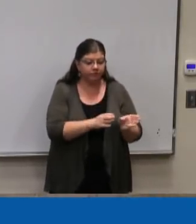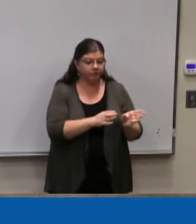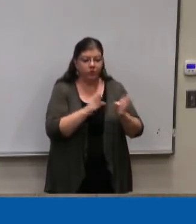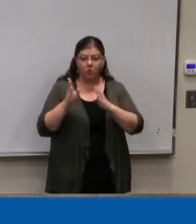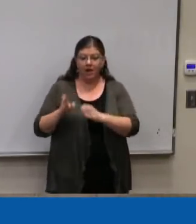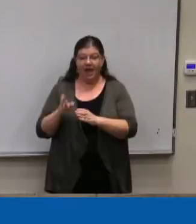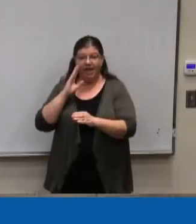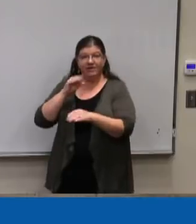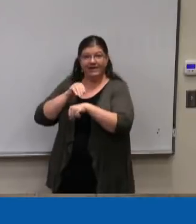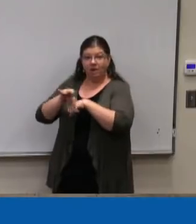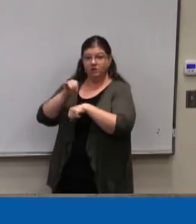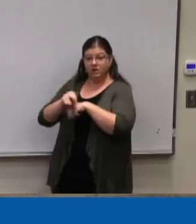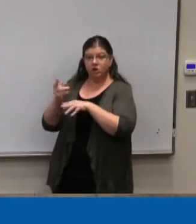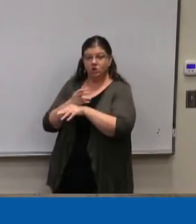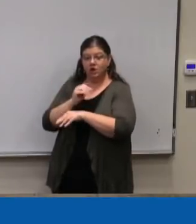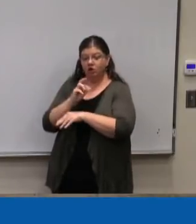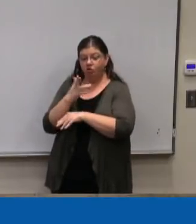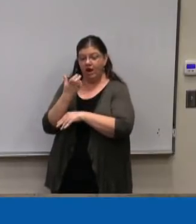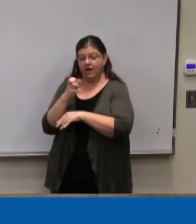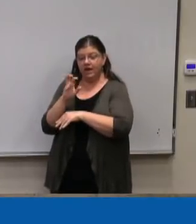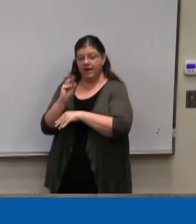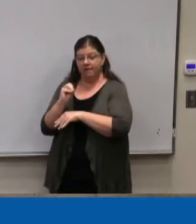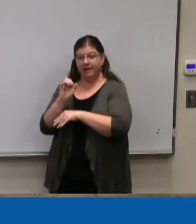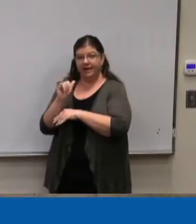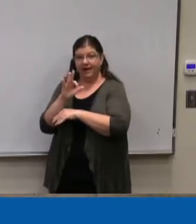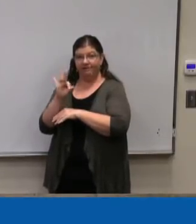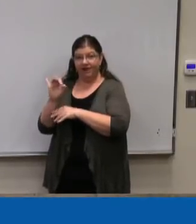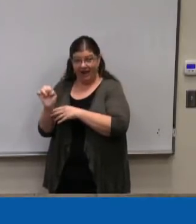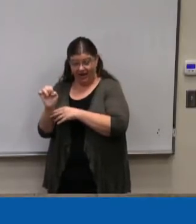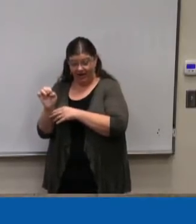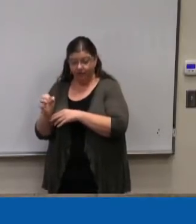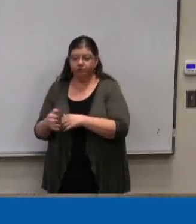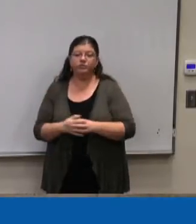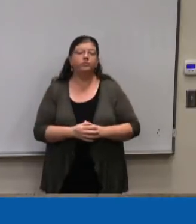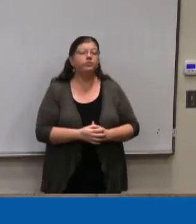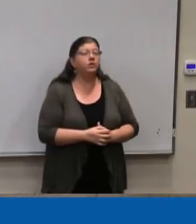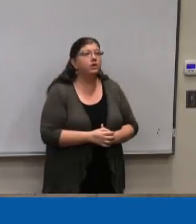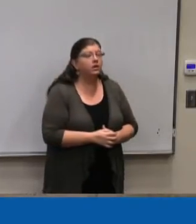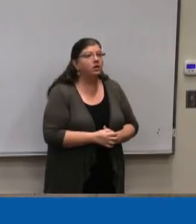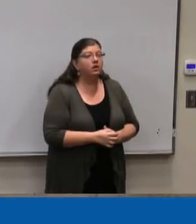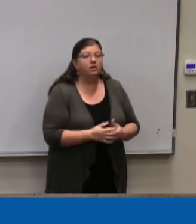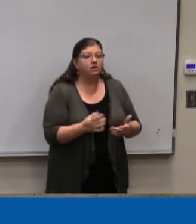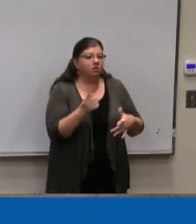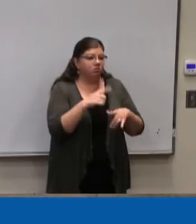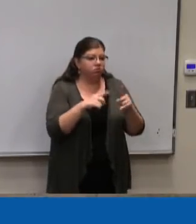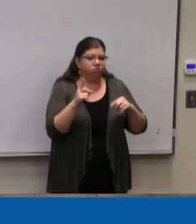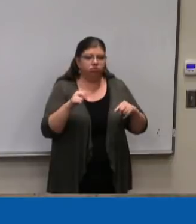We have counseling going on at Cranium Cafe. We have there's so many things going on.